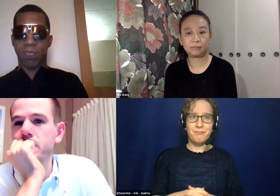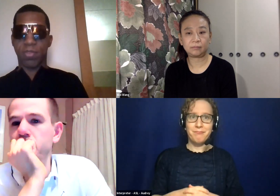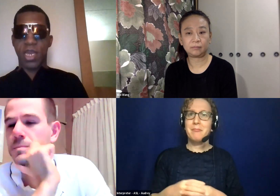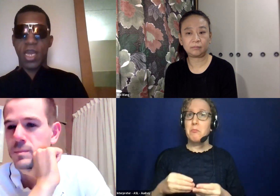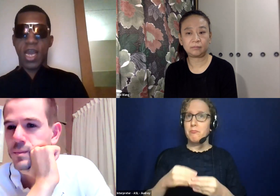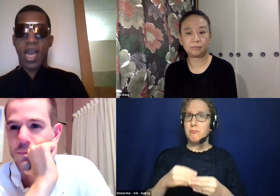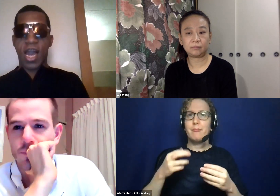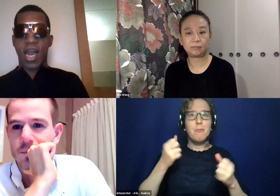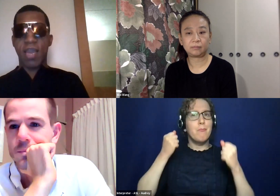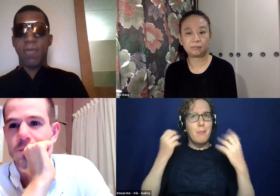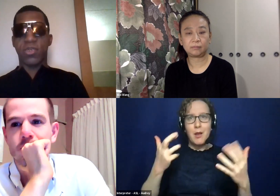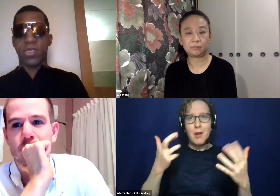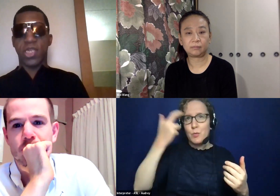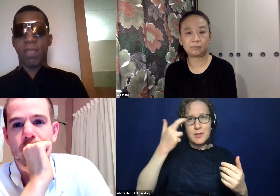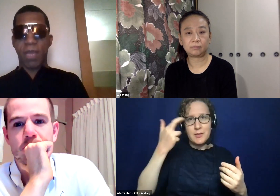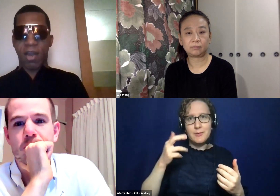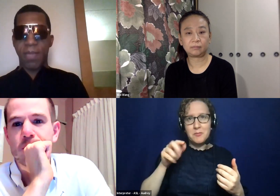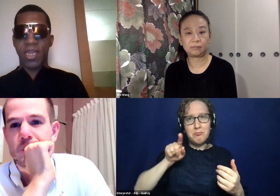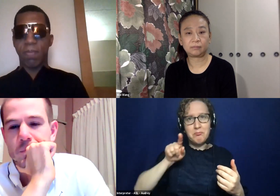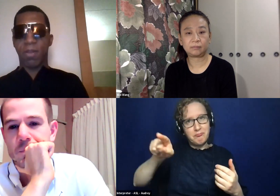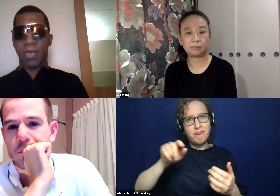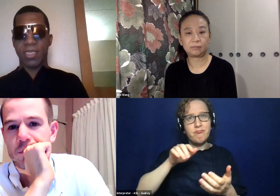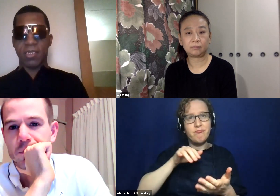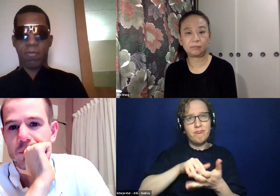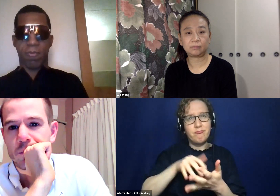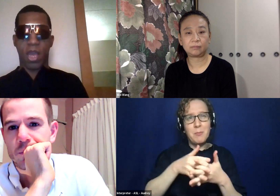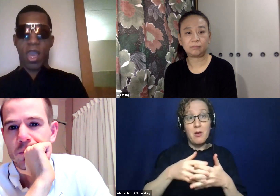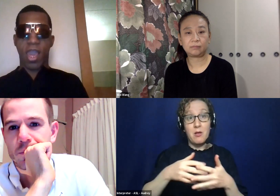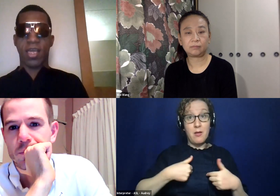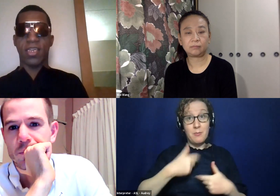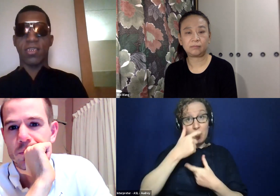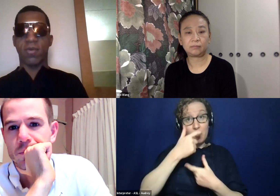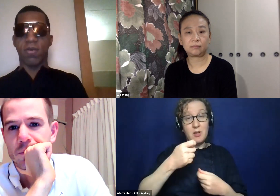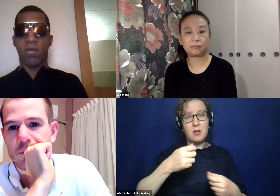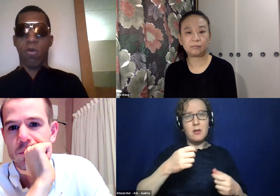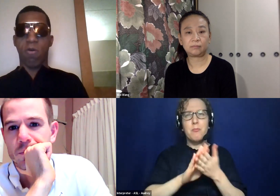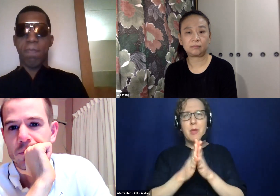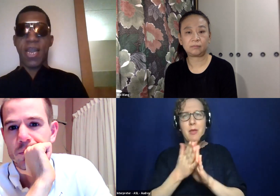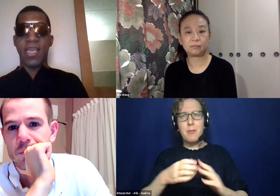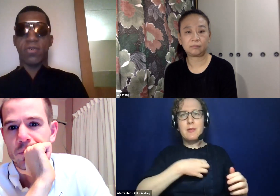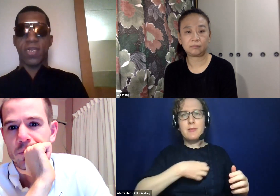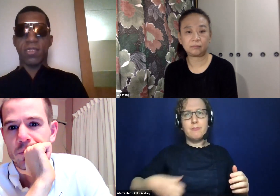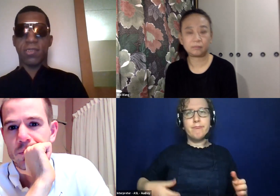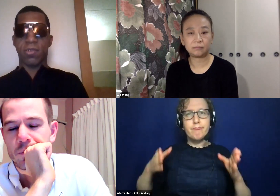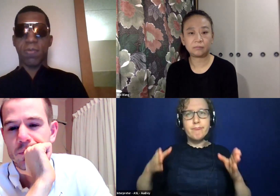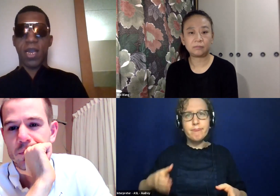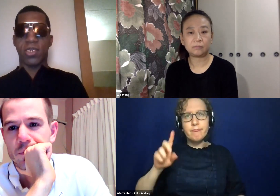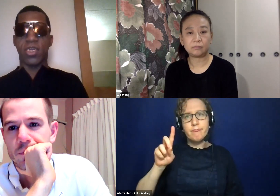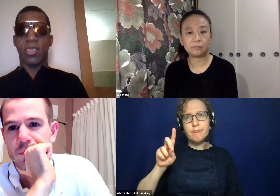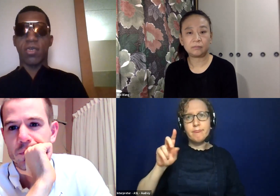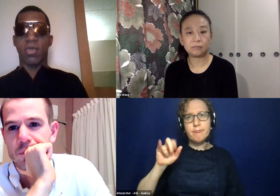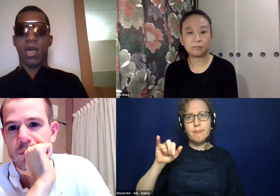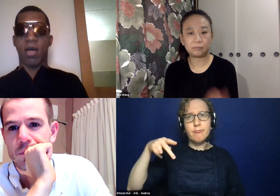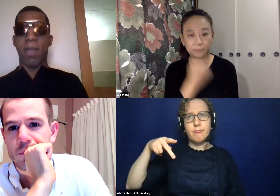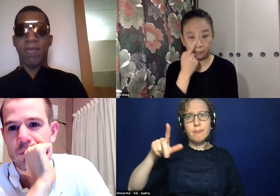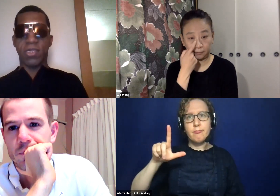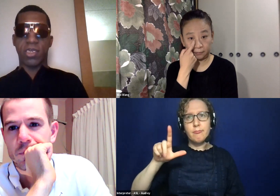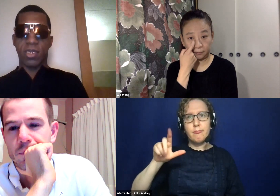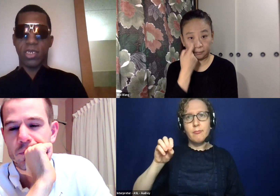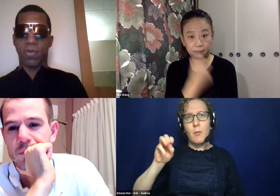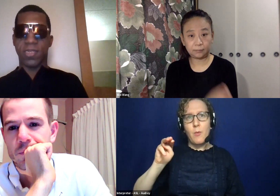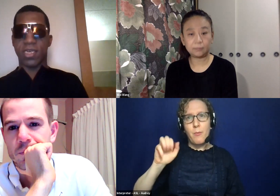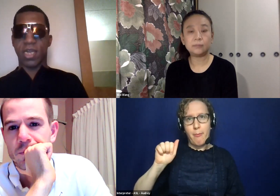I am interested in becoming a diplomat, and my interests actually, my research shows